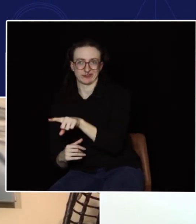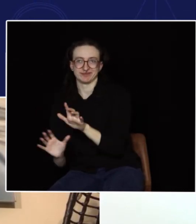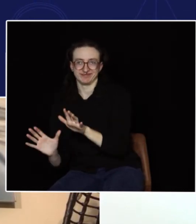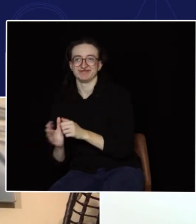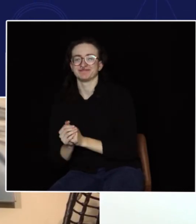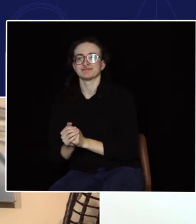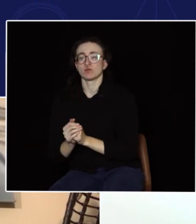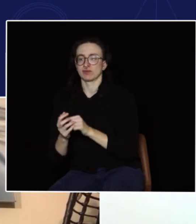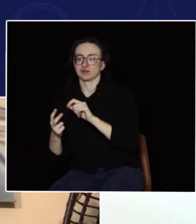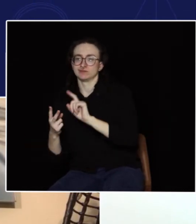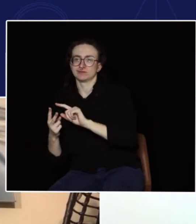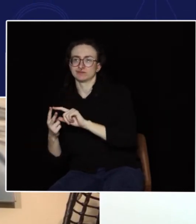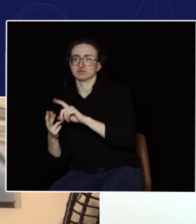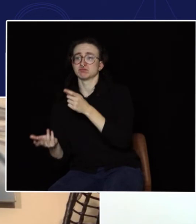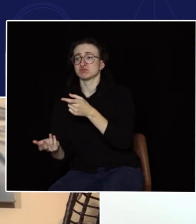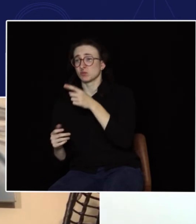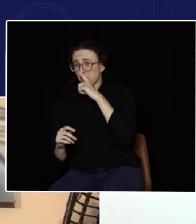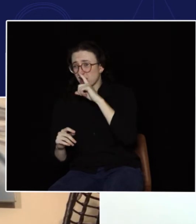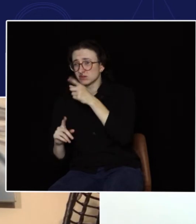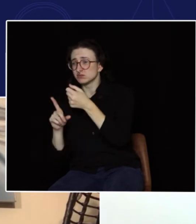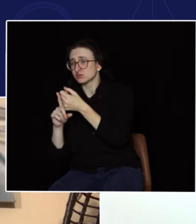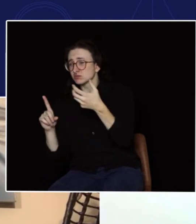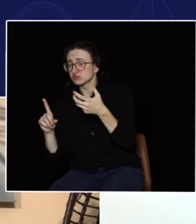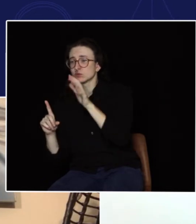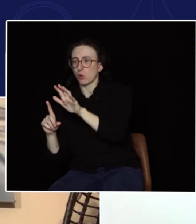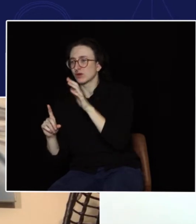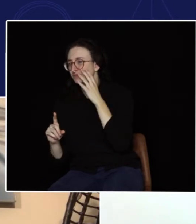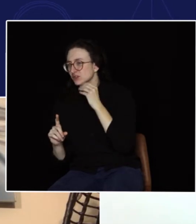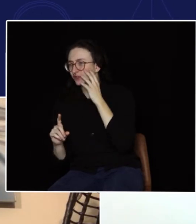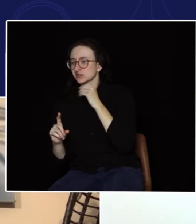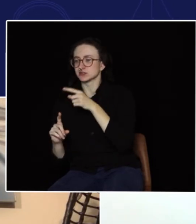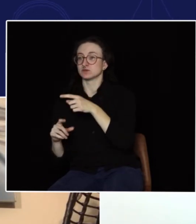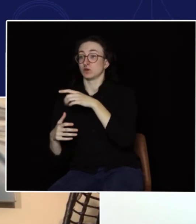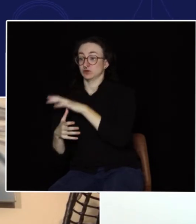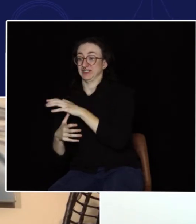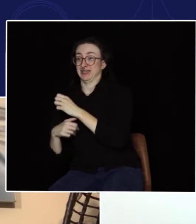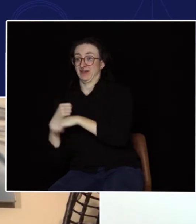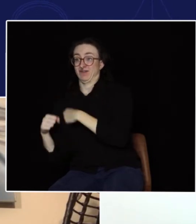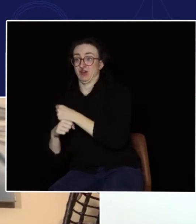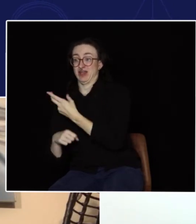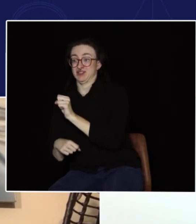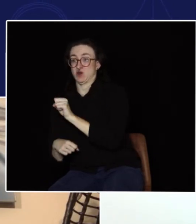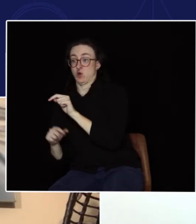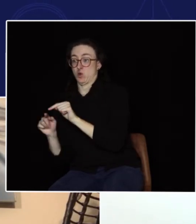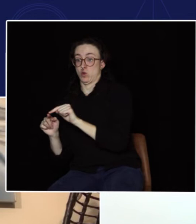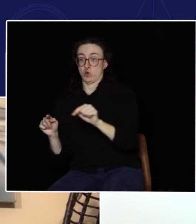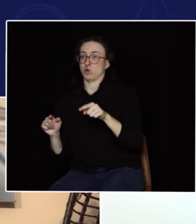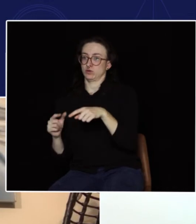One is, would you explain your experience from senior year of high school until college, and...